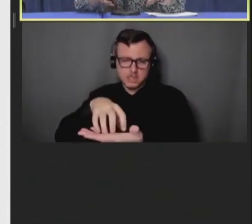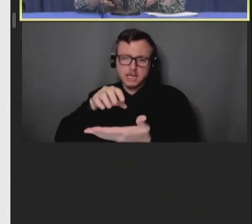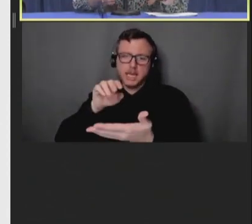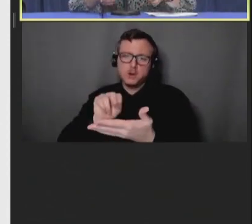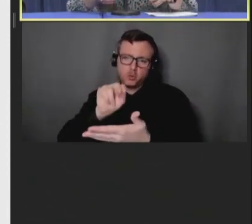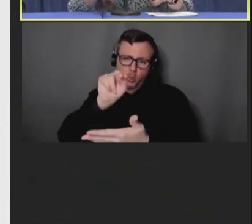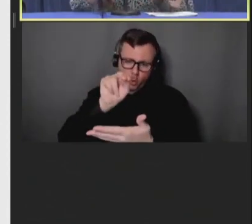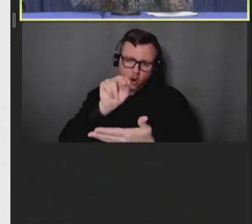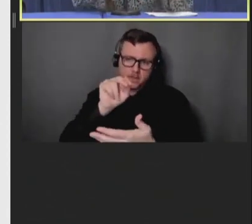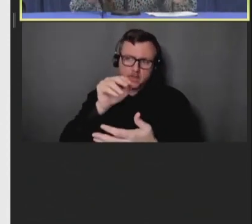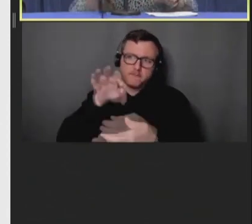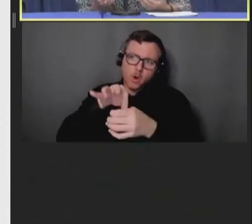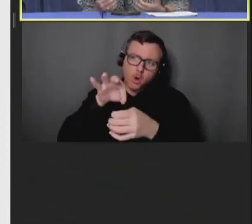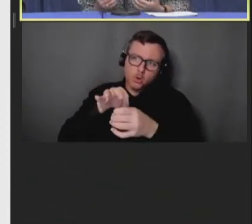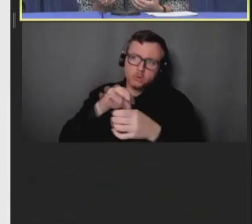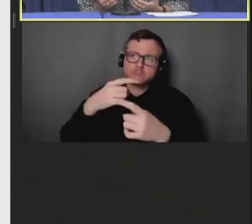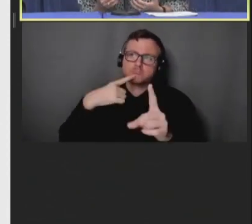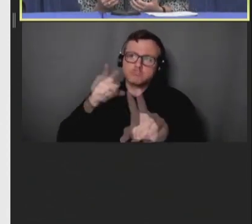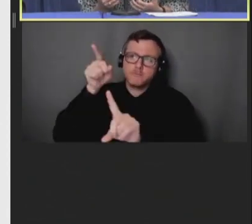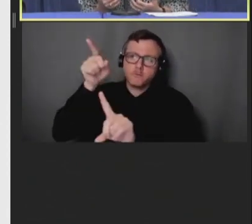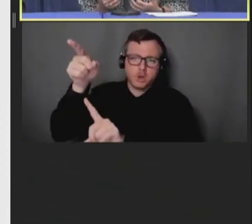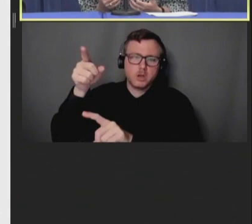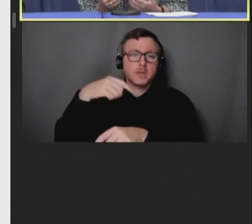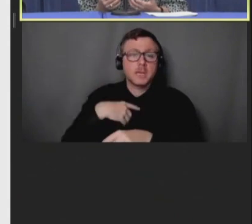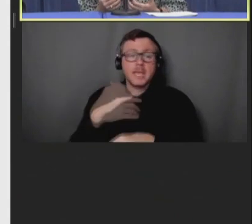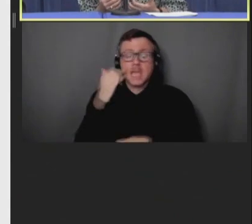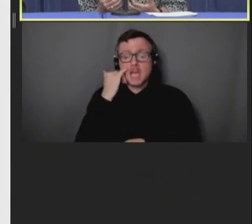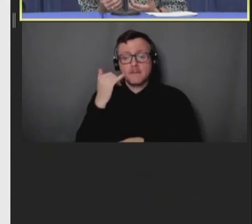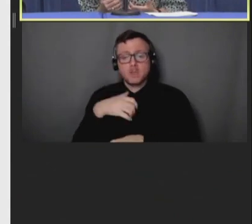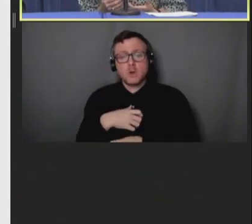So when you're talking about delivering something into the south part of the state